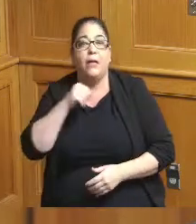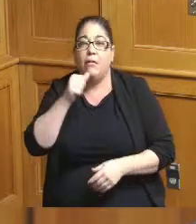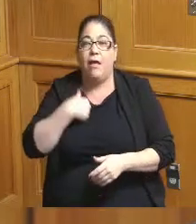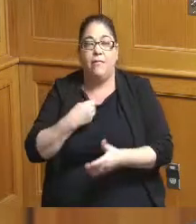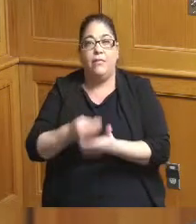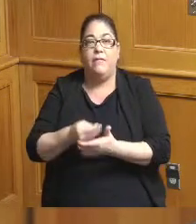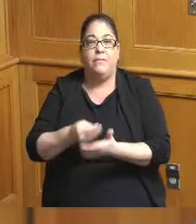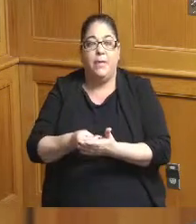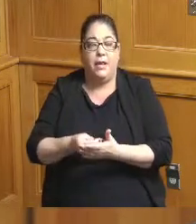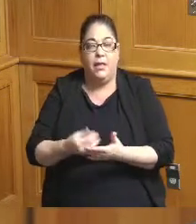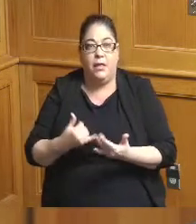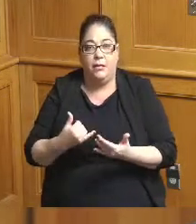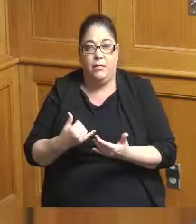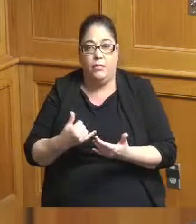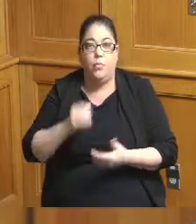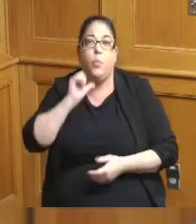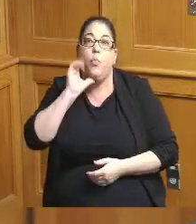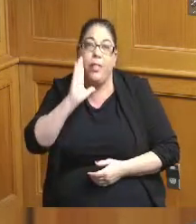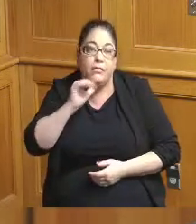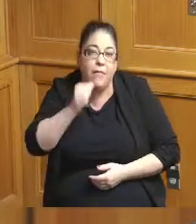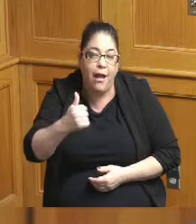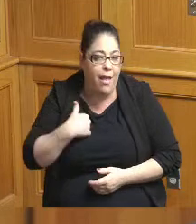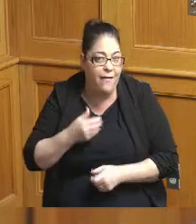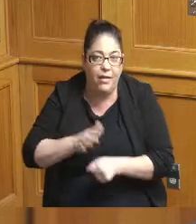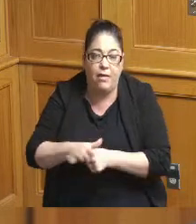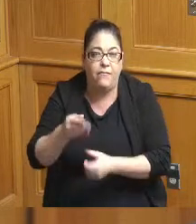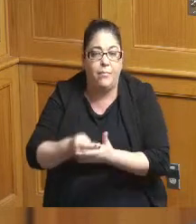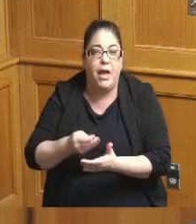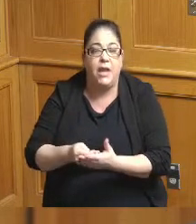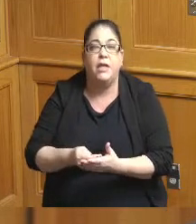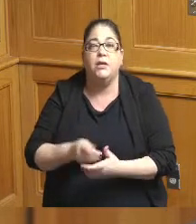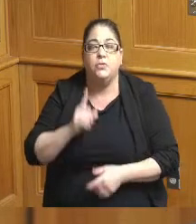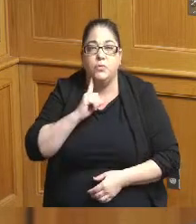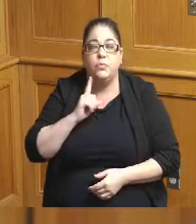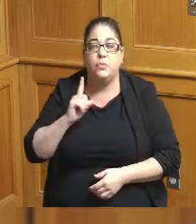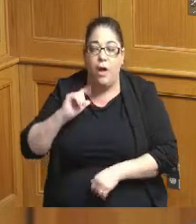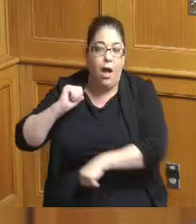money and we're not going to have enough money and so when I talk about phasing that's what I'm